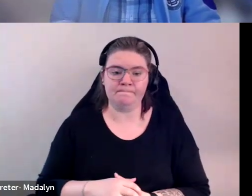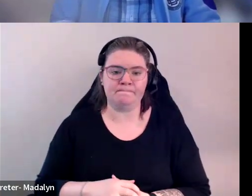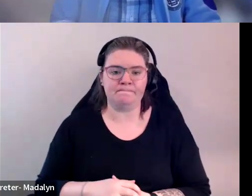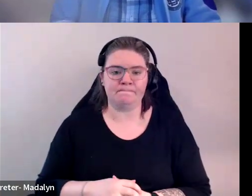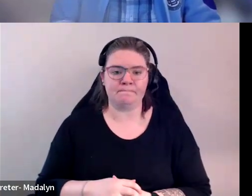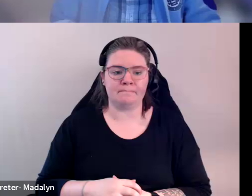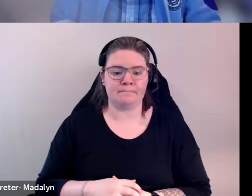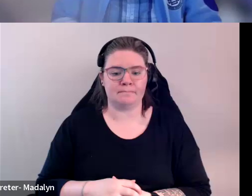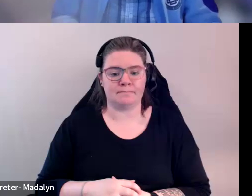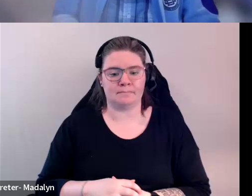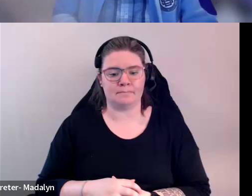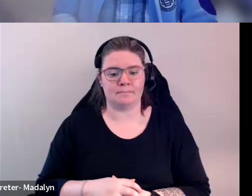Don Posh: the other thing that we're kind of.